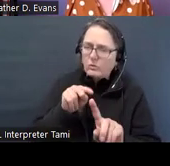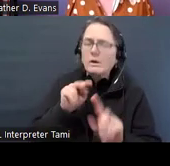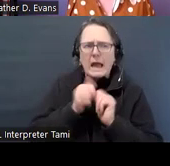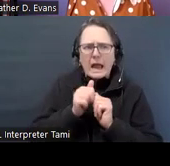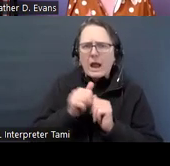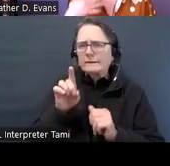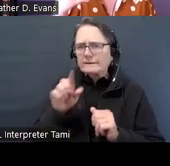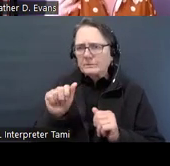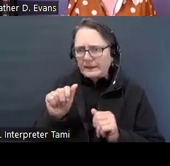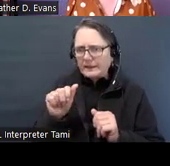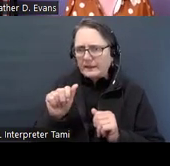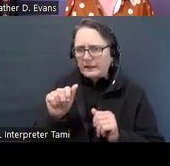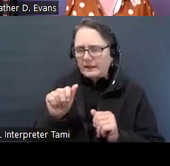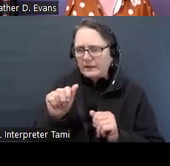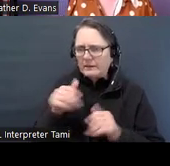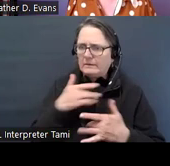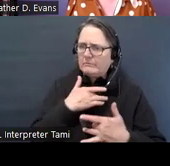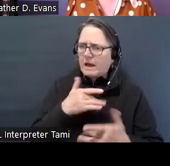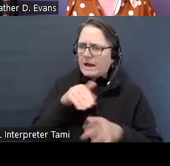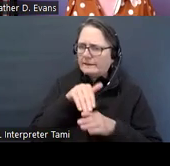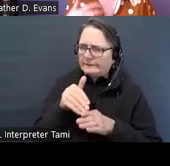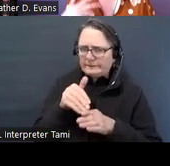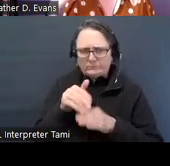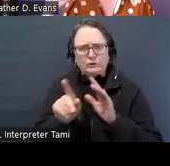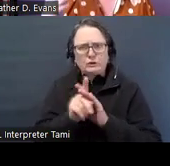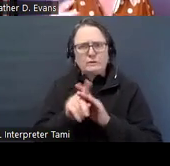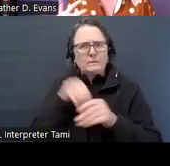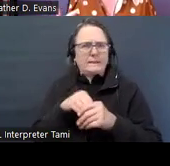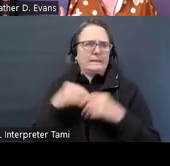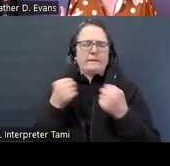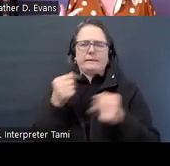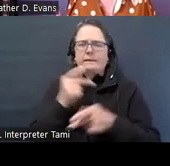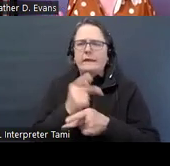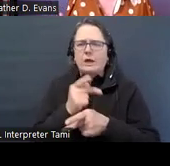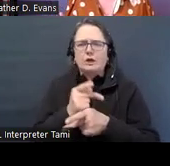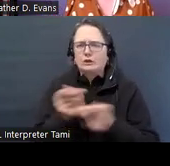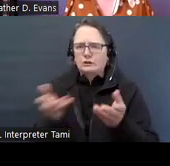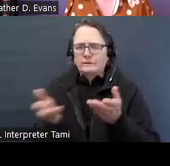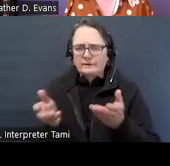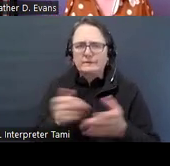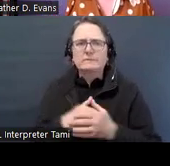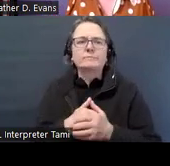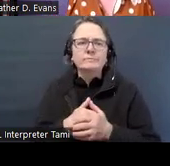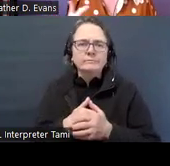Again, we've talked in previous webinars about the small and big ways we might overlook accommodation needs